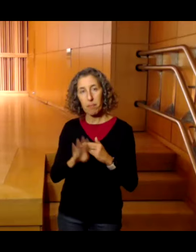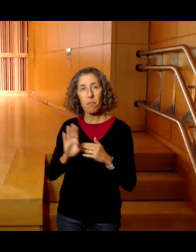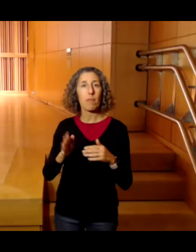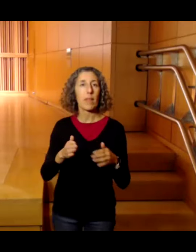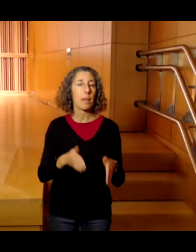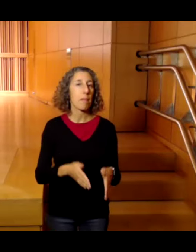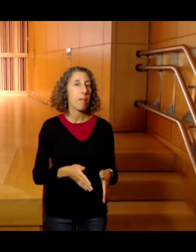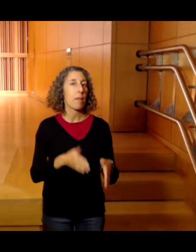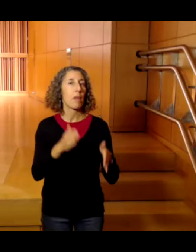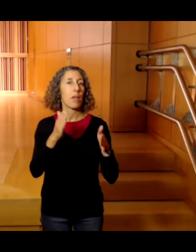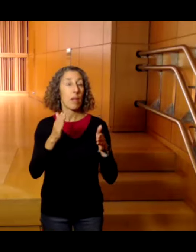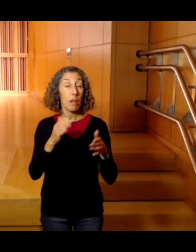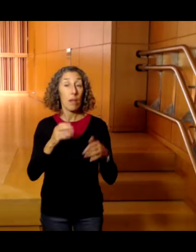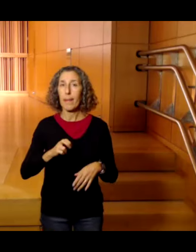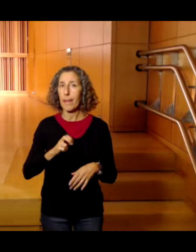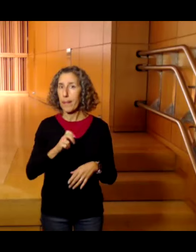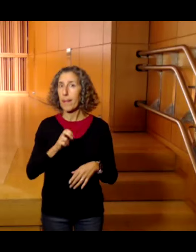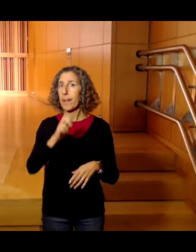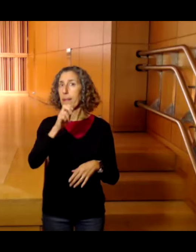And climbing the stairs to his small furnished room.